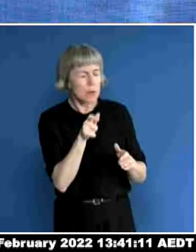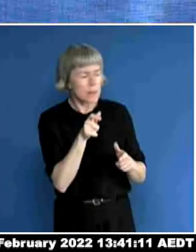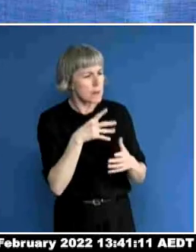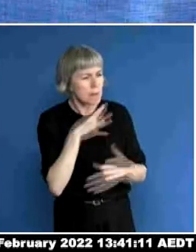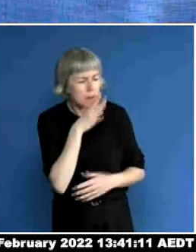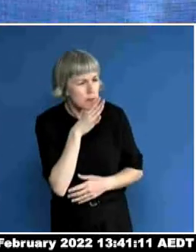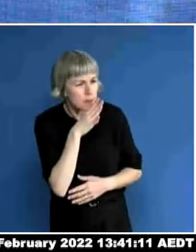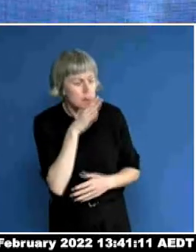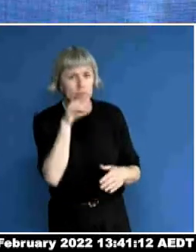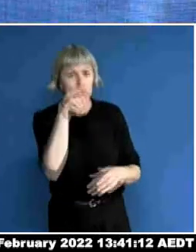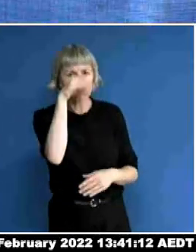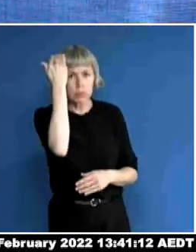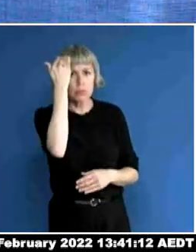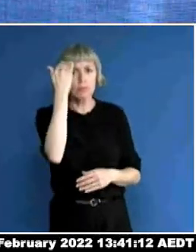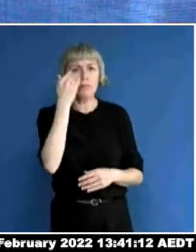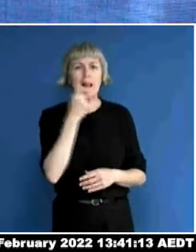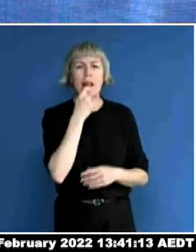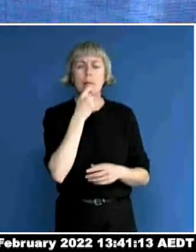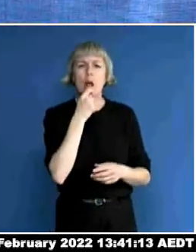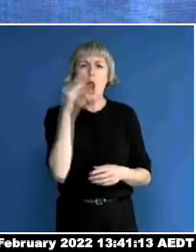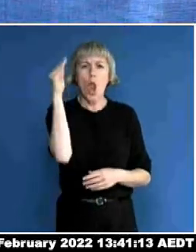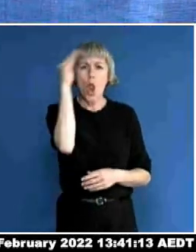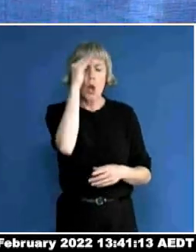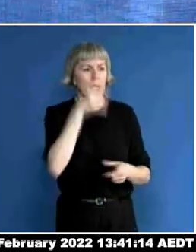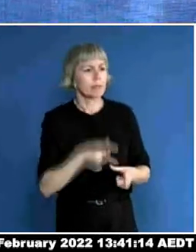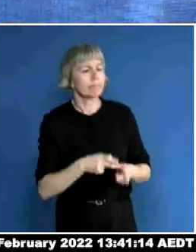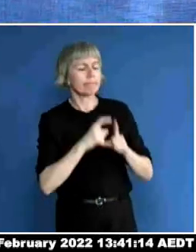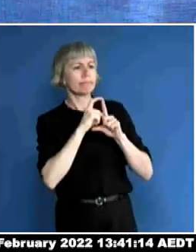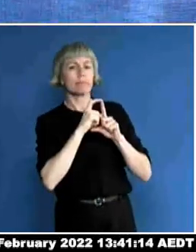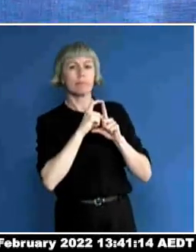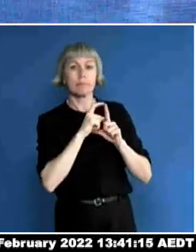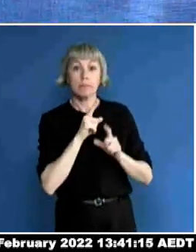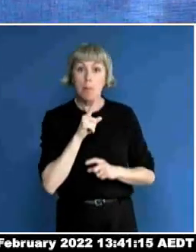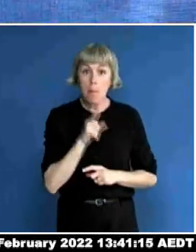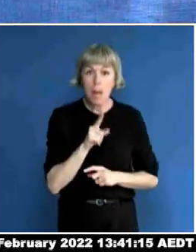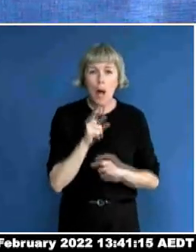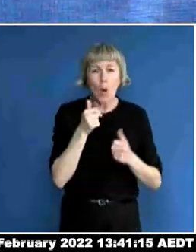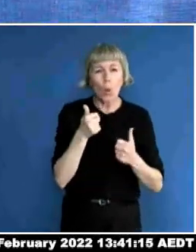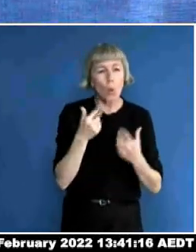But you were always good at creative subjects like drama, and you have always had